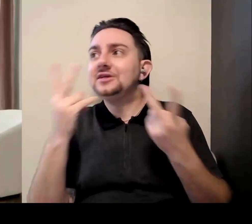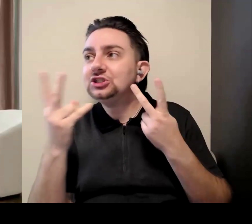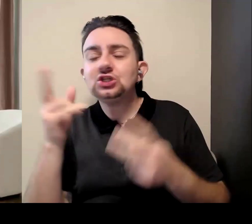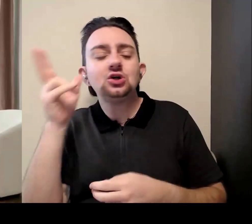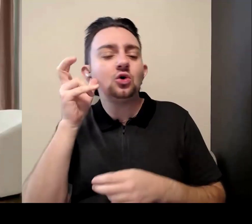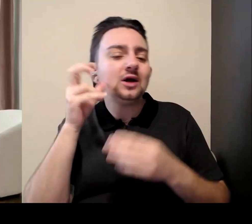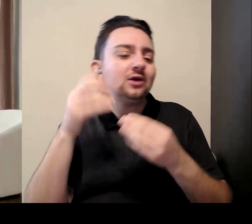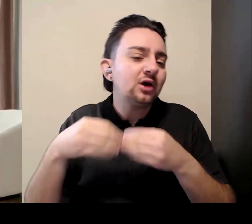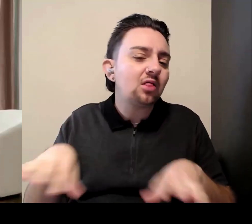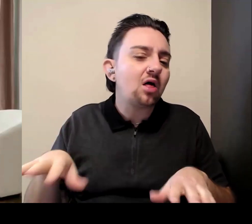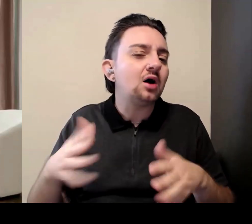entail or impact.